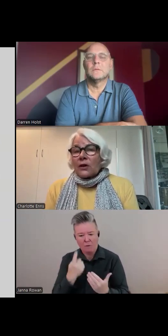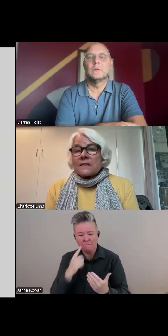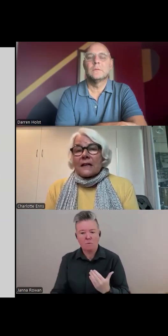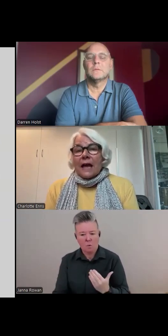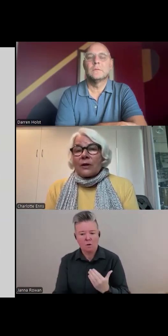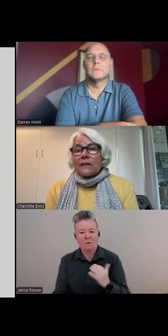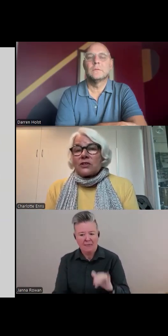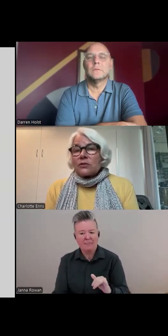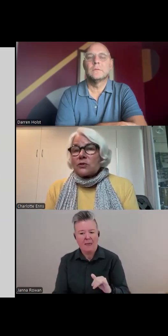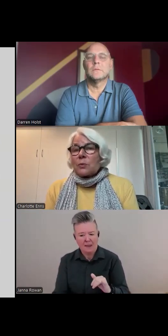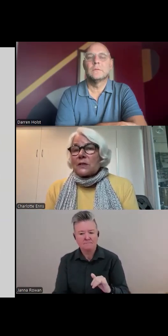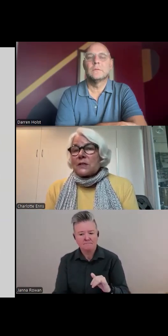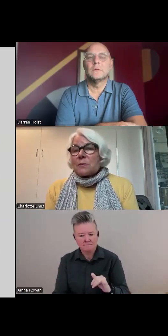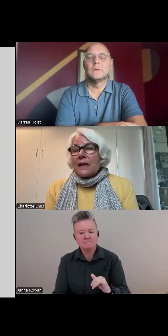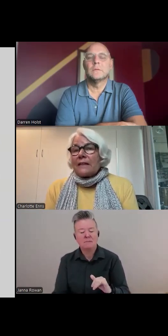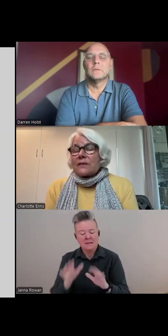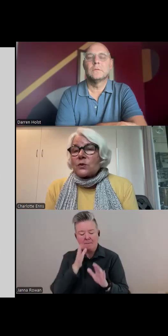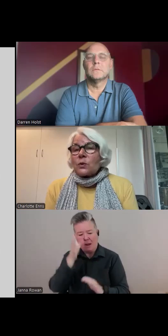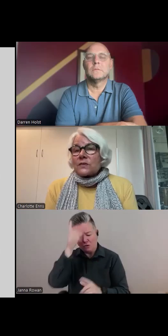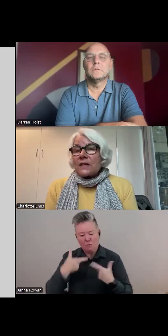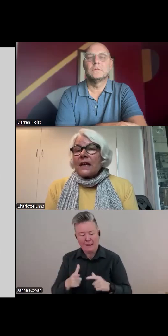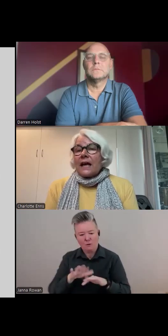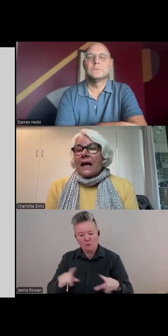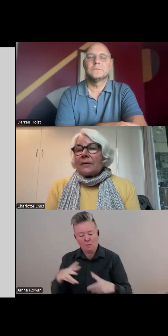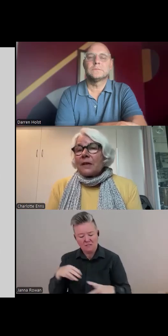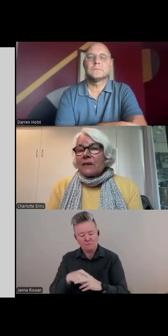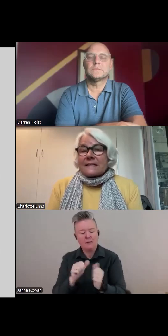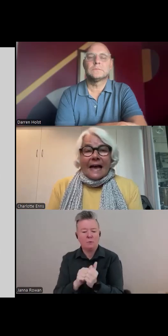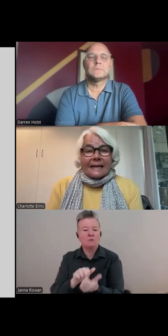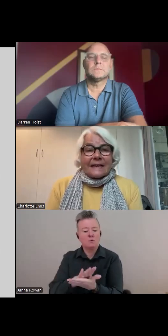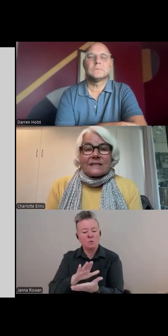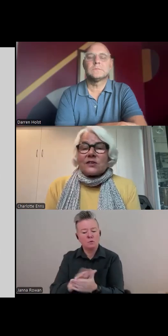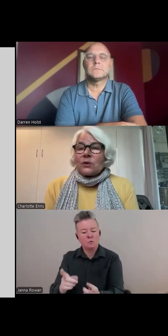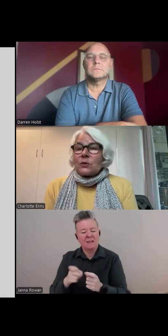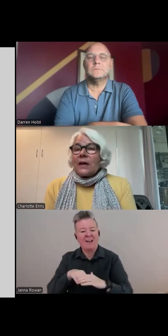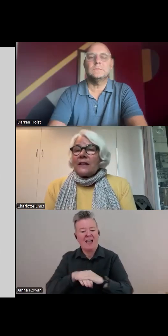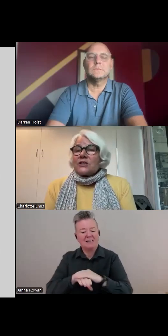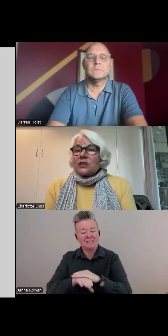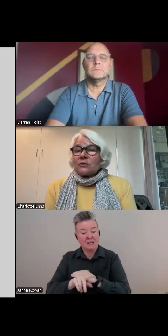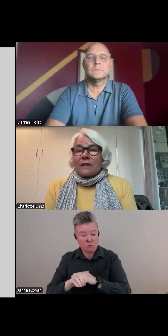allowing their children to participate and the schools giving us access to the children there